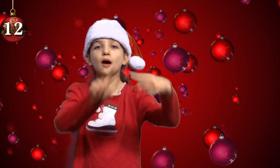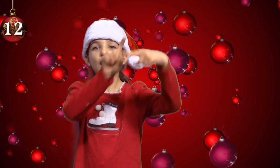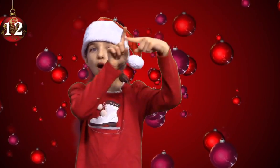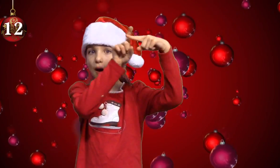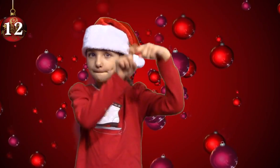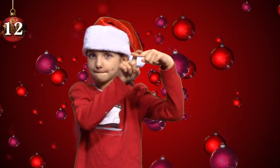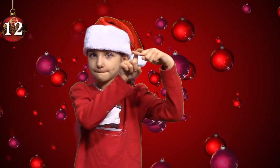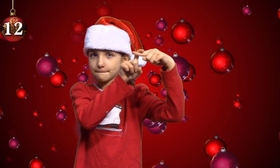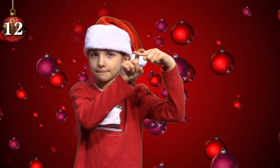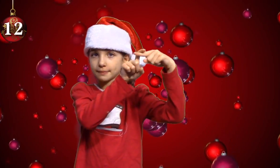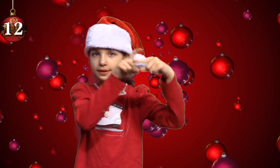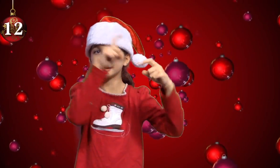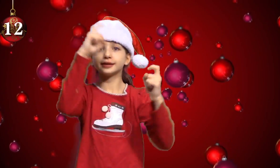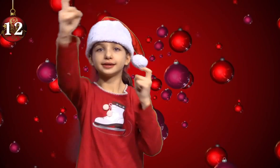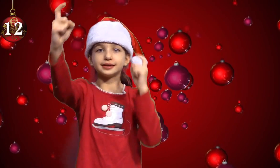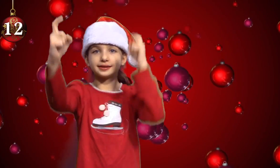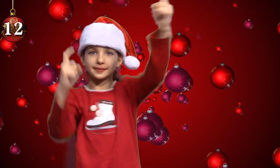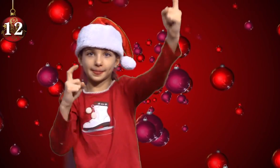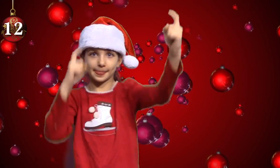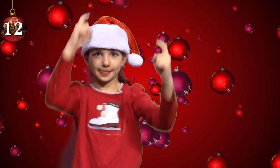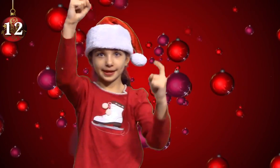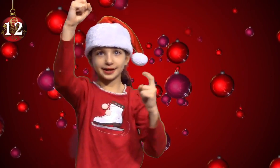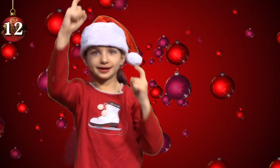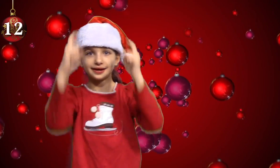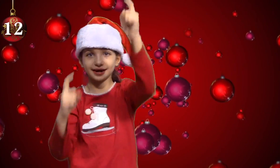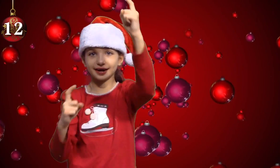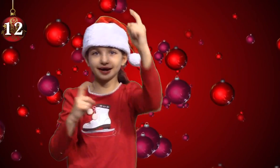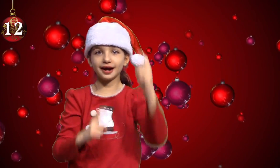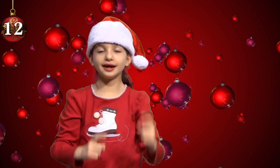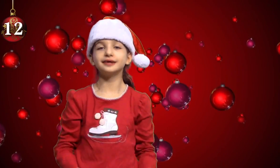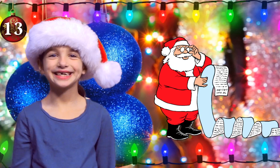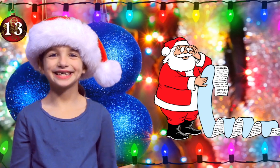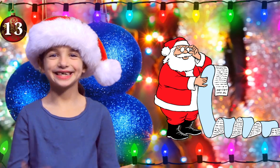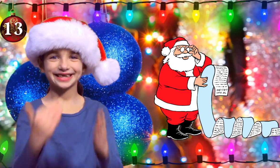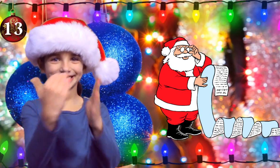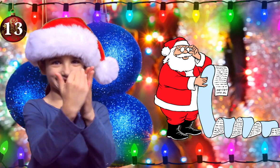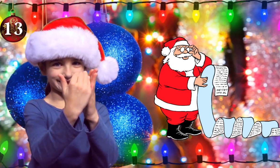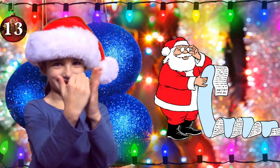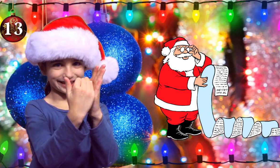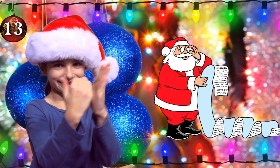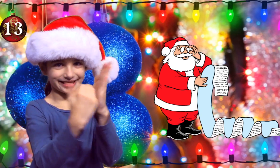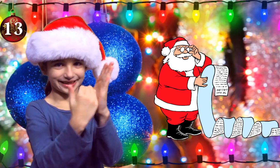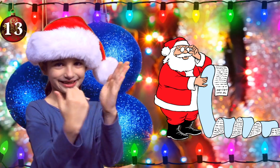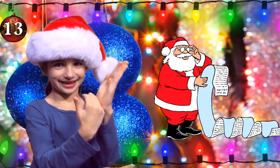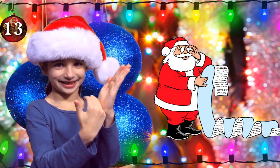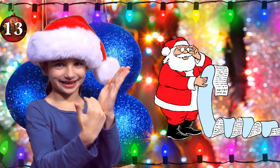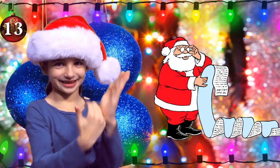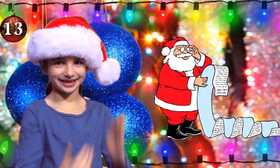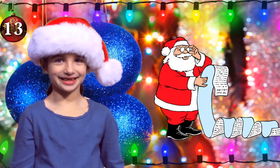ORNAMENTS LIST